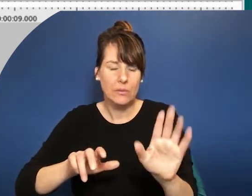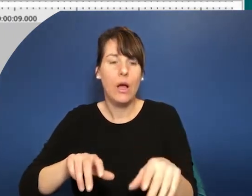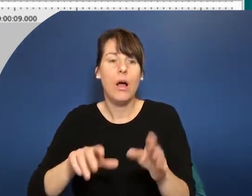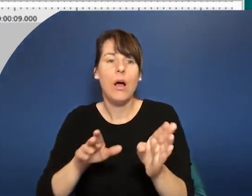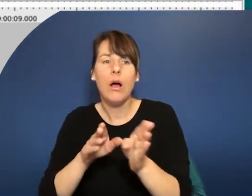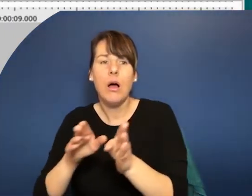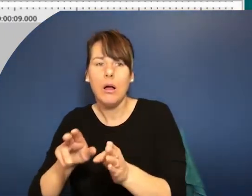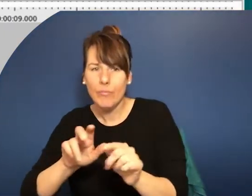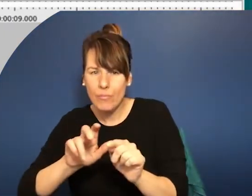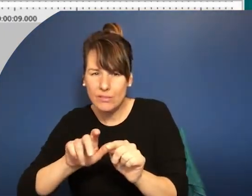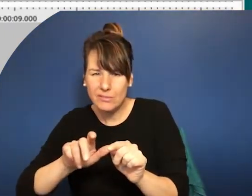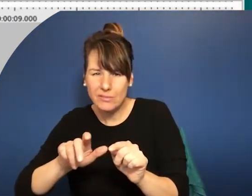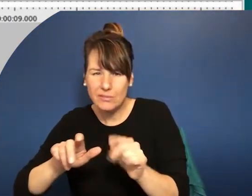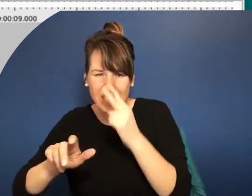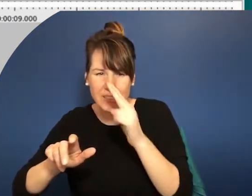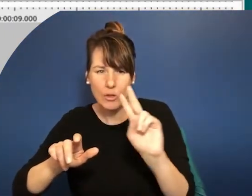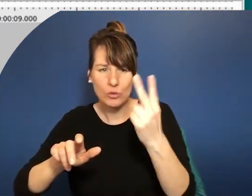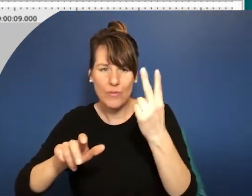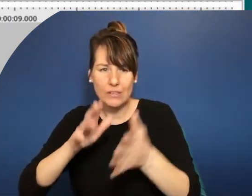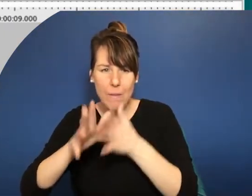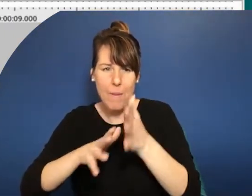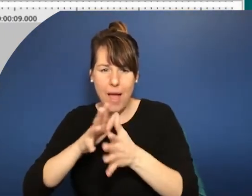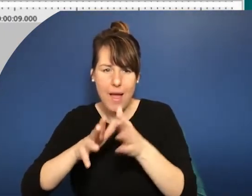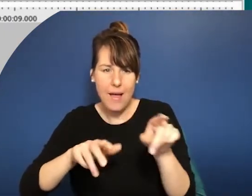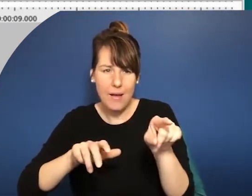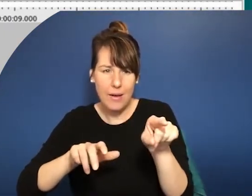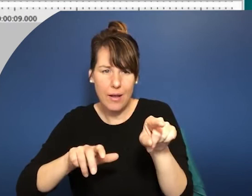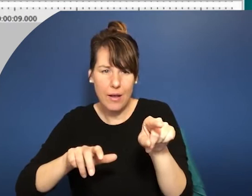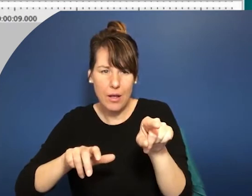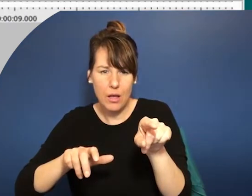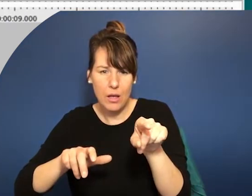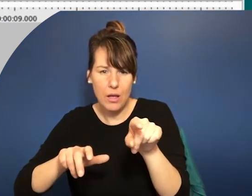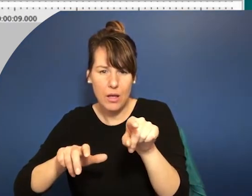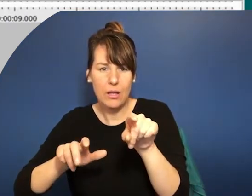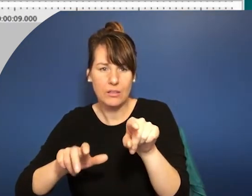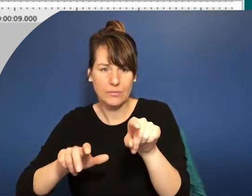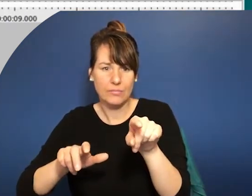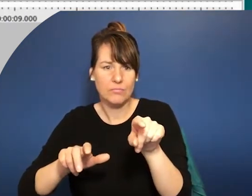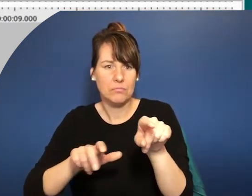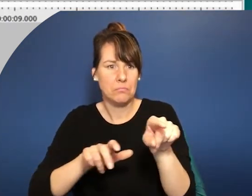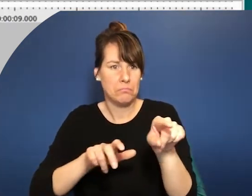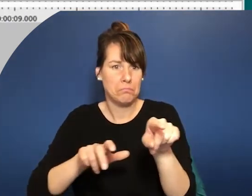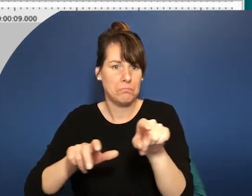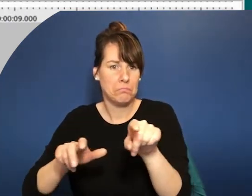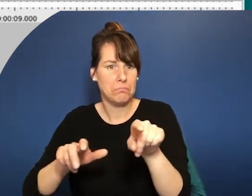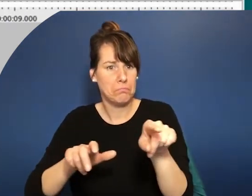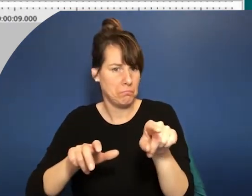And this is the second sign that I'm interested in. Let me play, for example, my selections